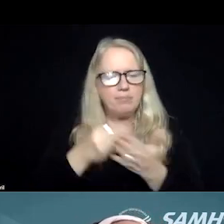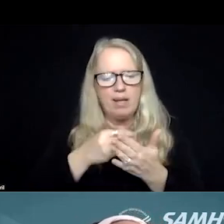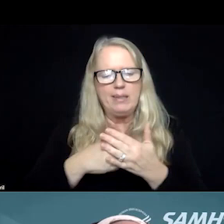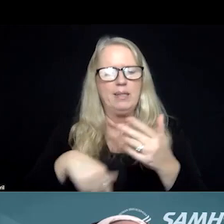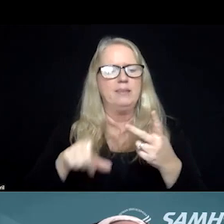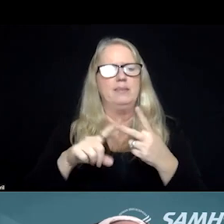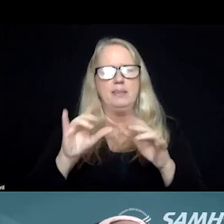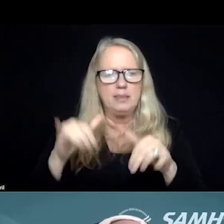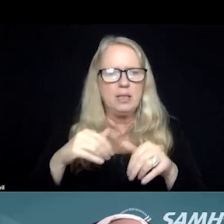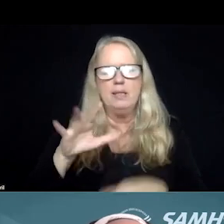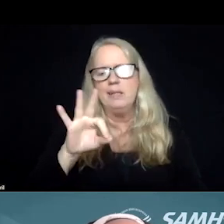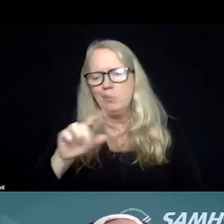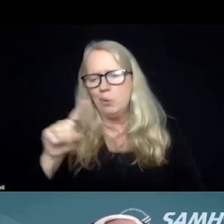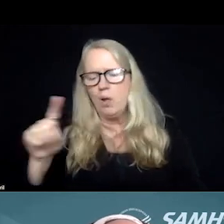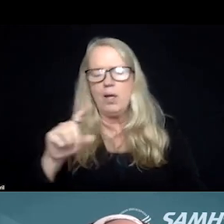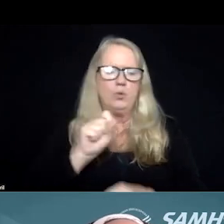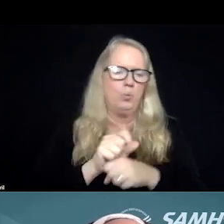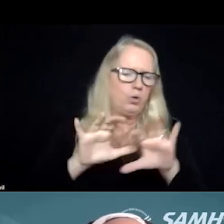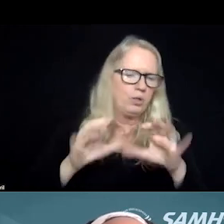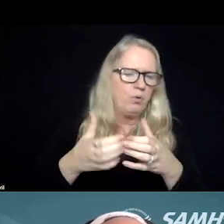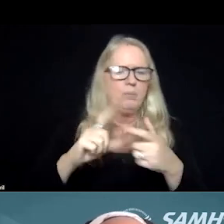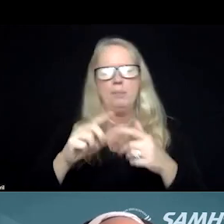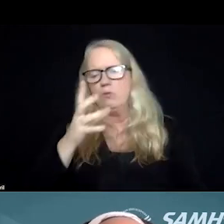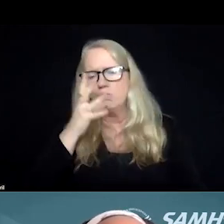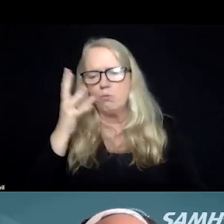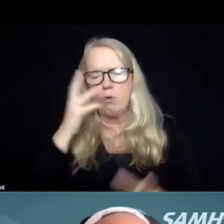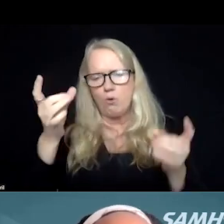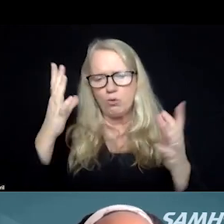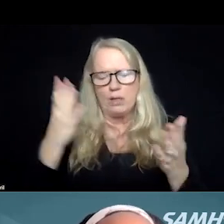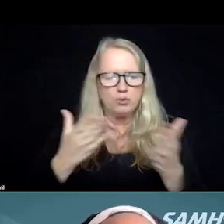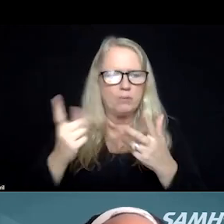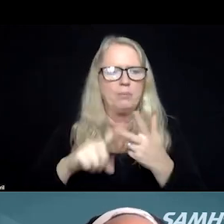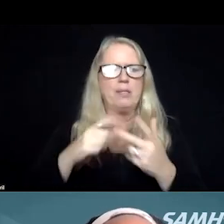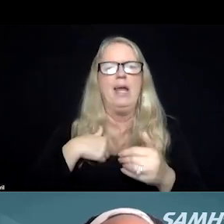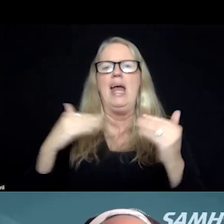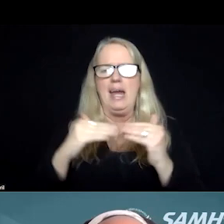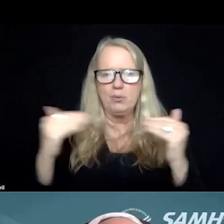CONNECTIONS, WORK FORCE, EQUITY AND YOUTH SERVICES WERE ALL